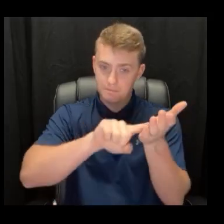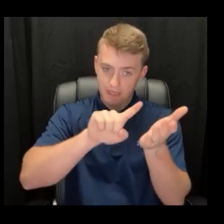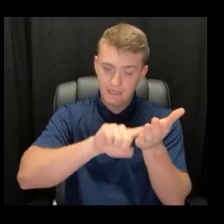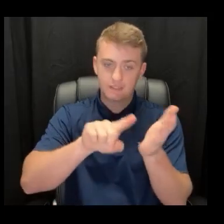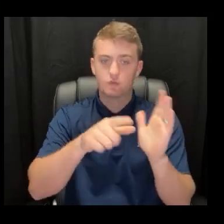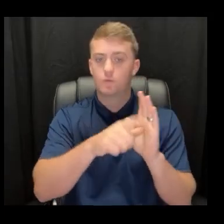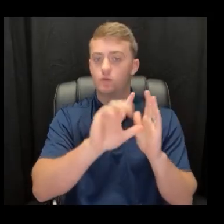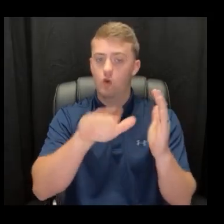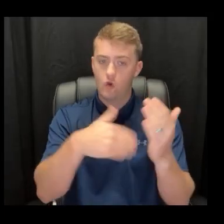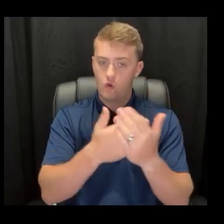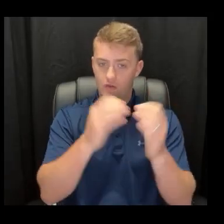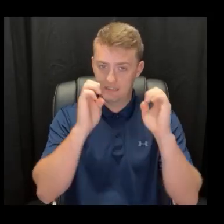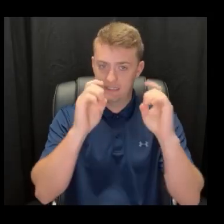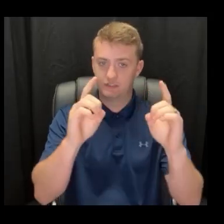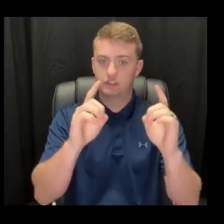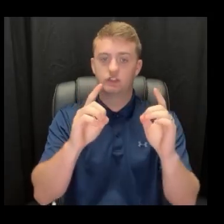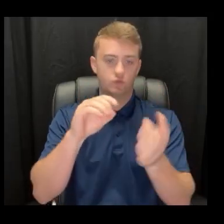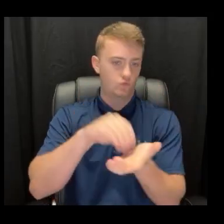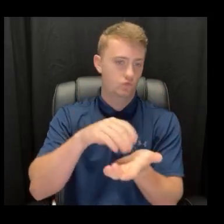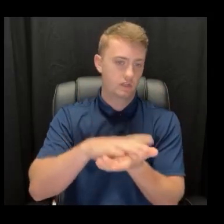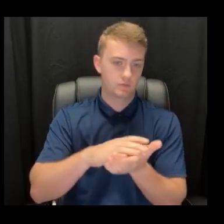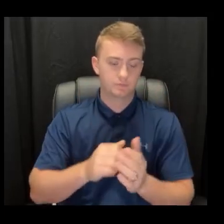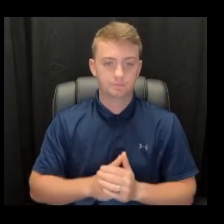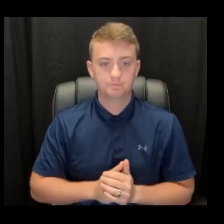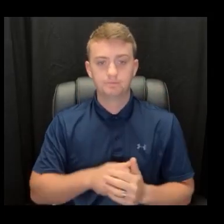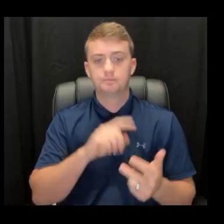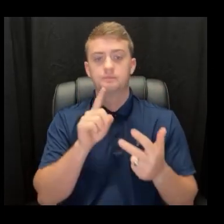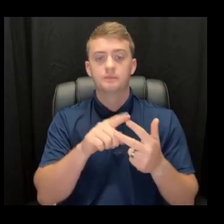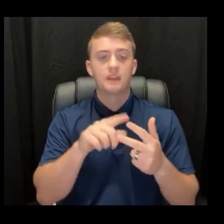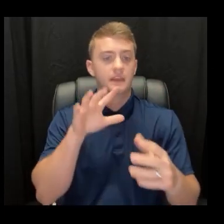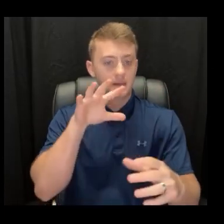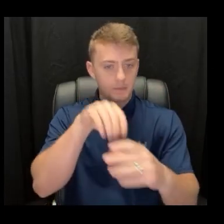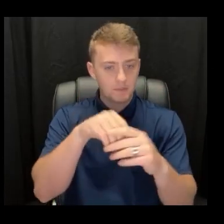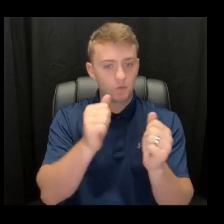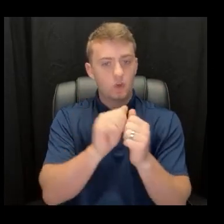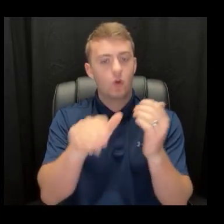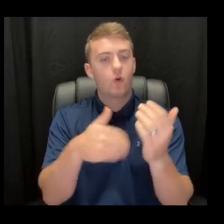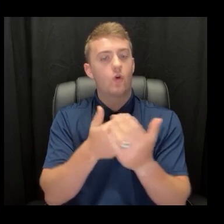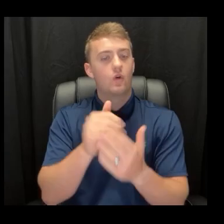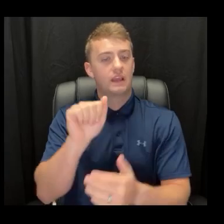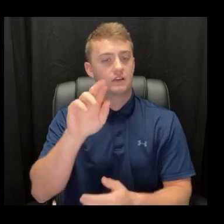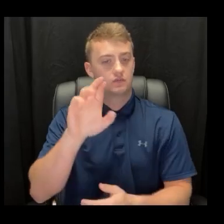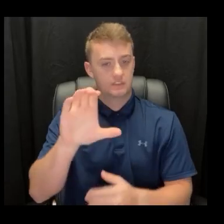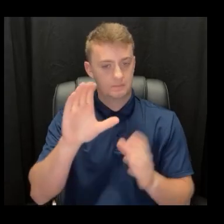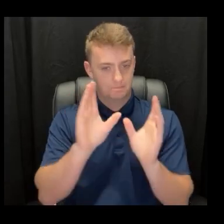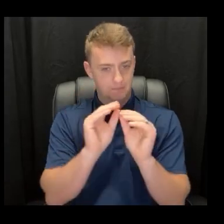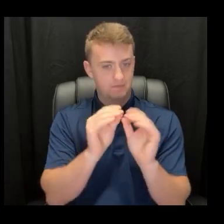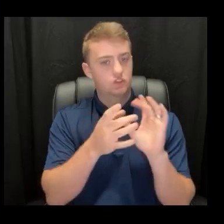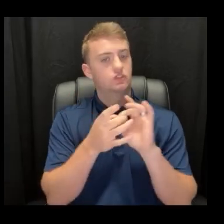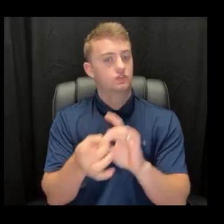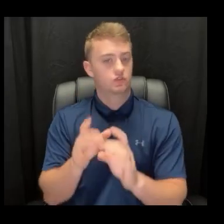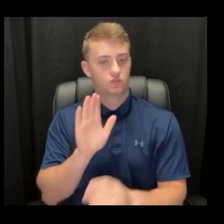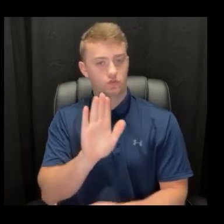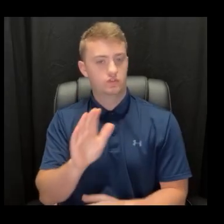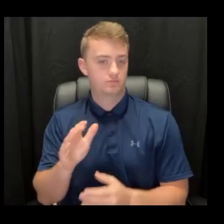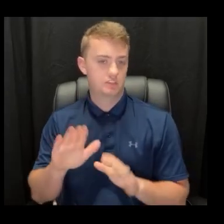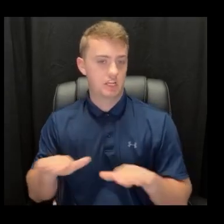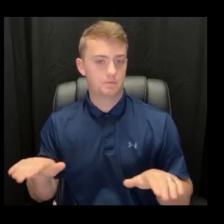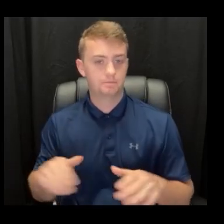review all education records, participate in all ARC meetings concerning their child,